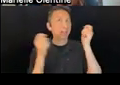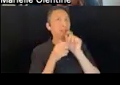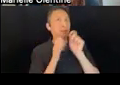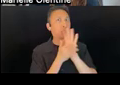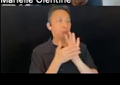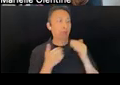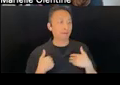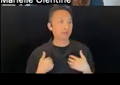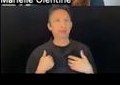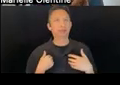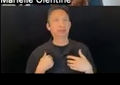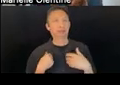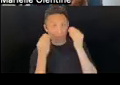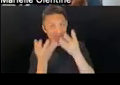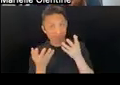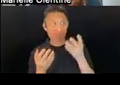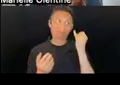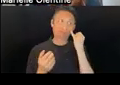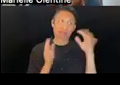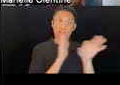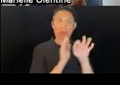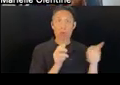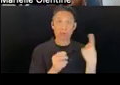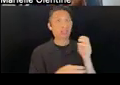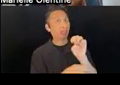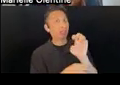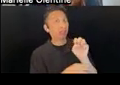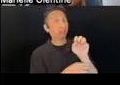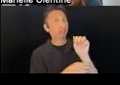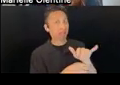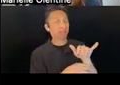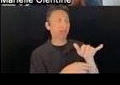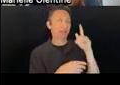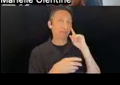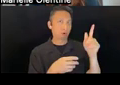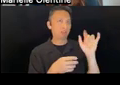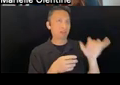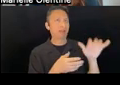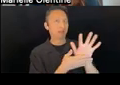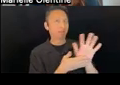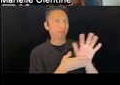It also made it all the way to the Oscars. But that has a very different type of path than an